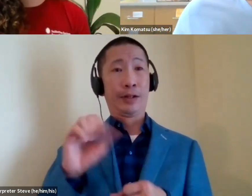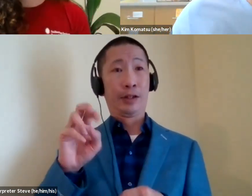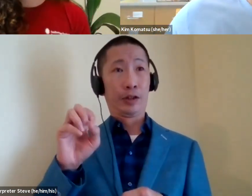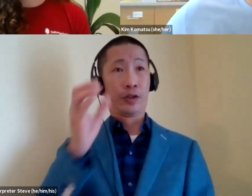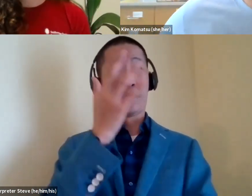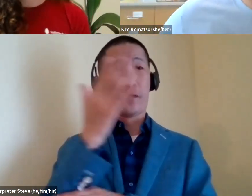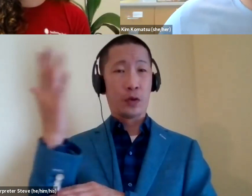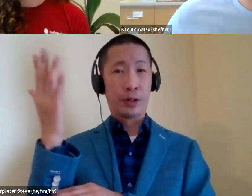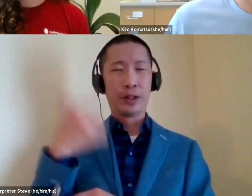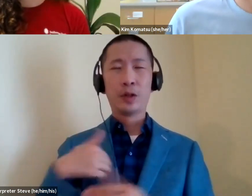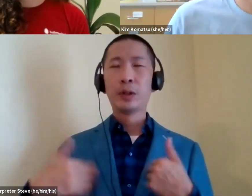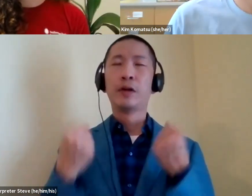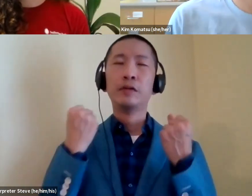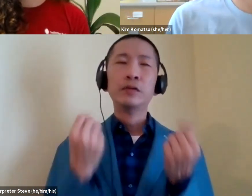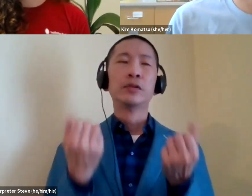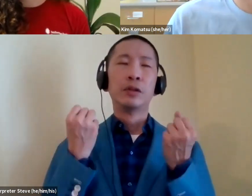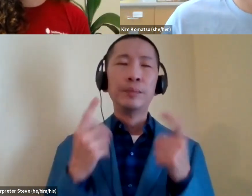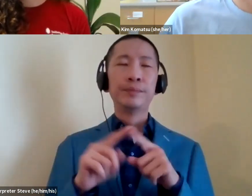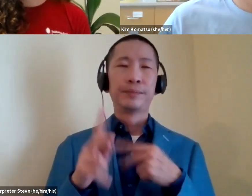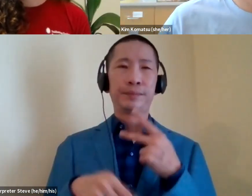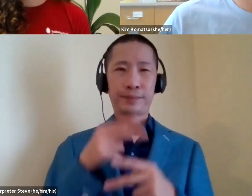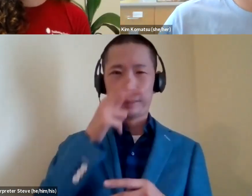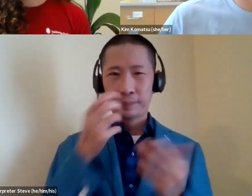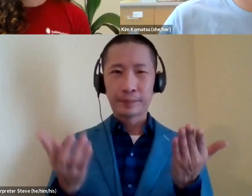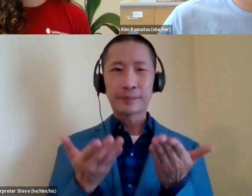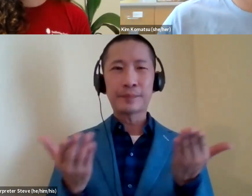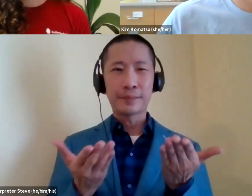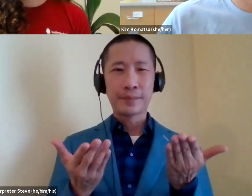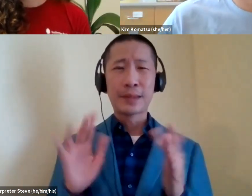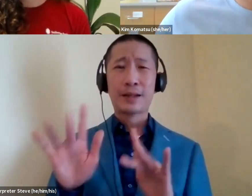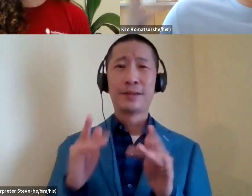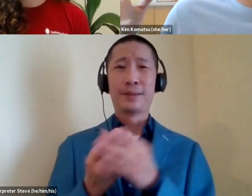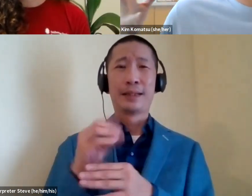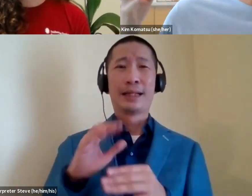Kim Komatsu (she/her): So we have so many different kinds of insects here and the poor plants that are in our forest really have to be